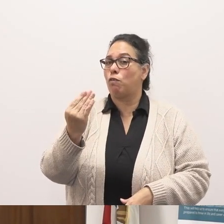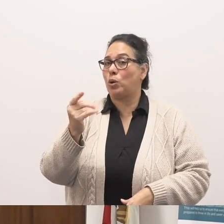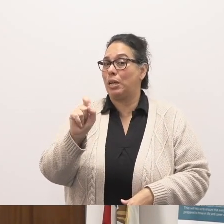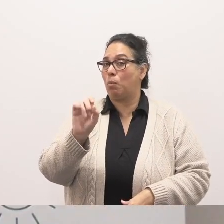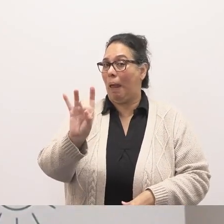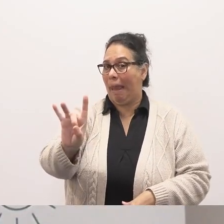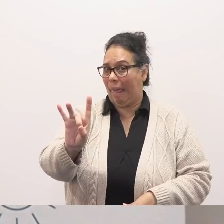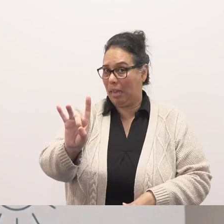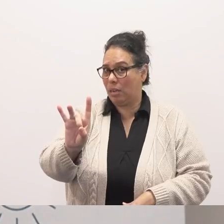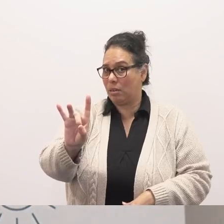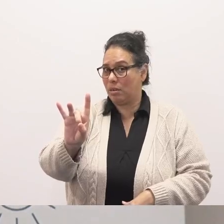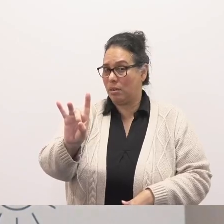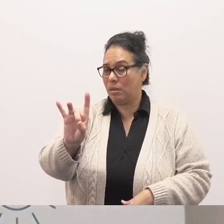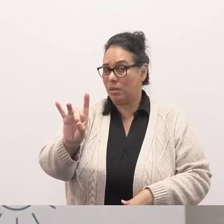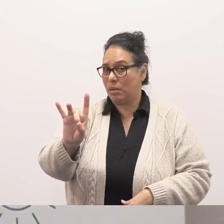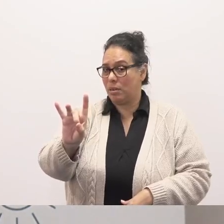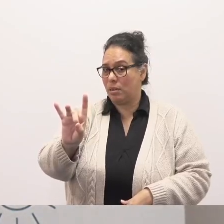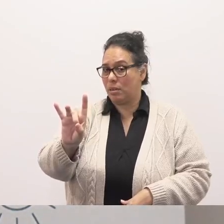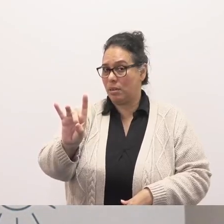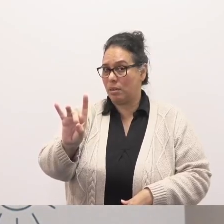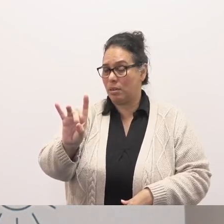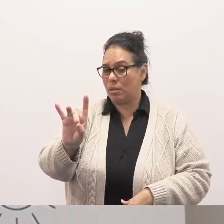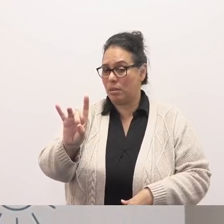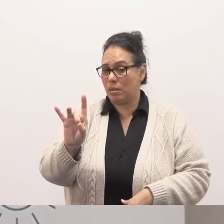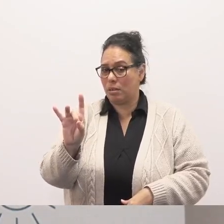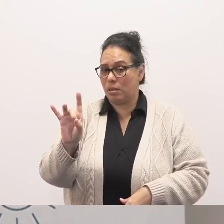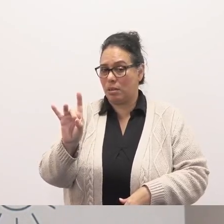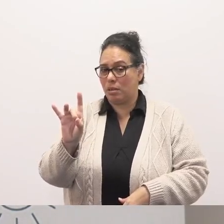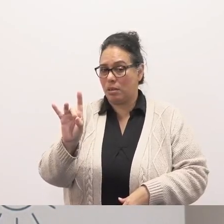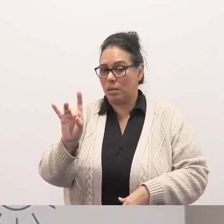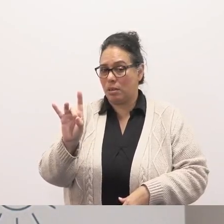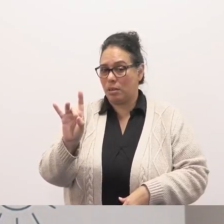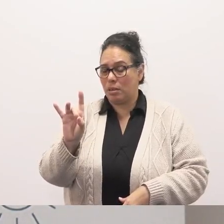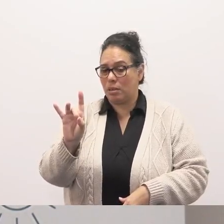has under contracts,